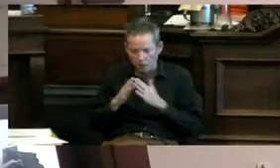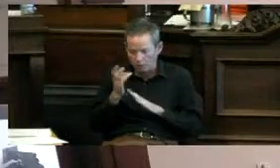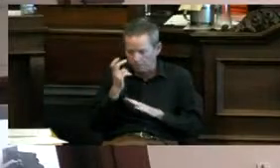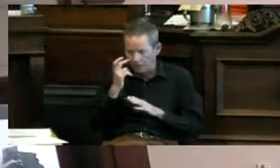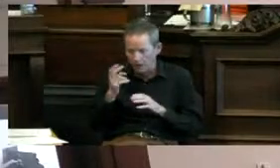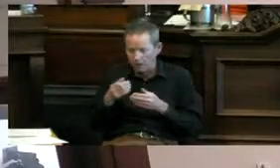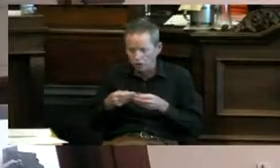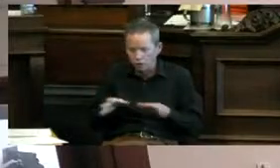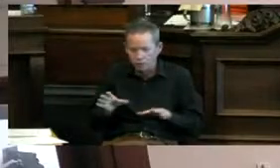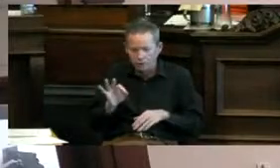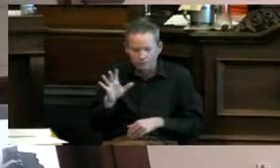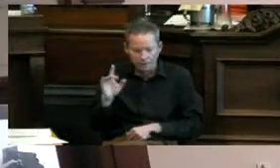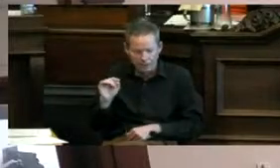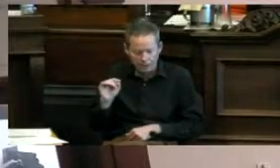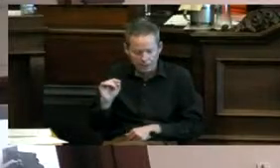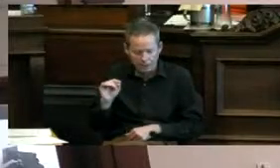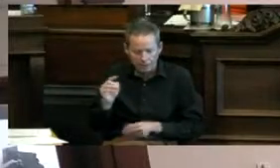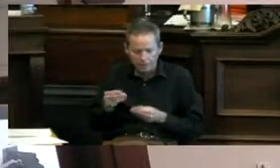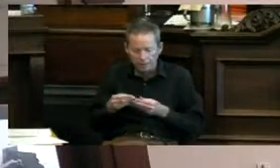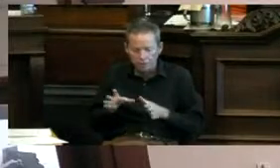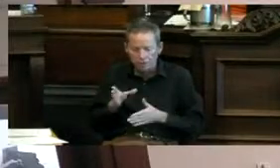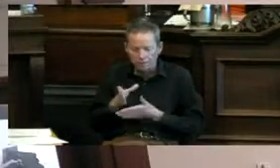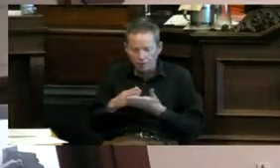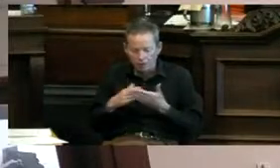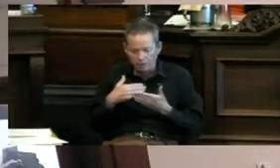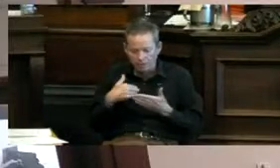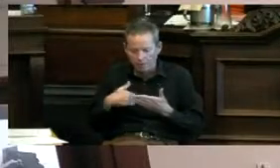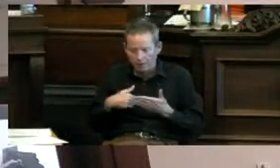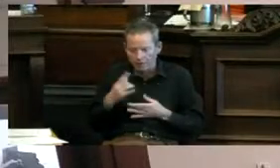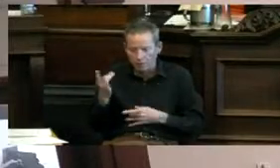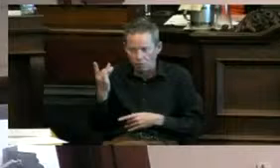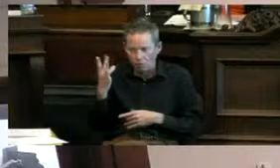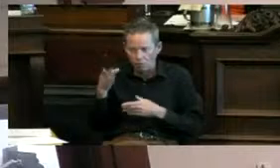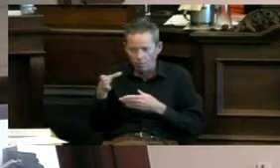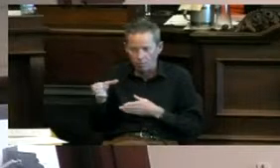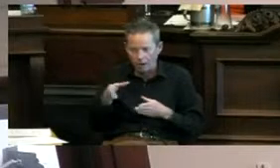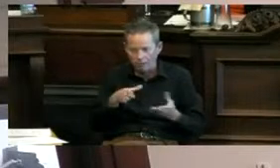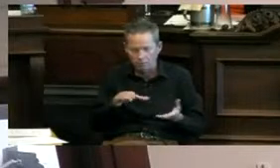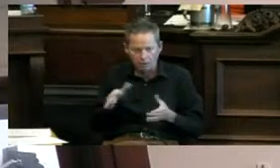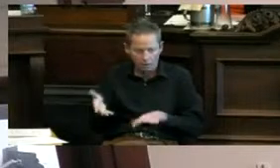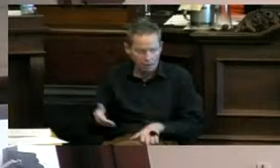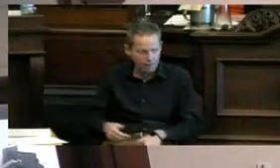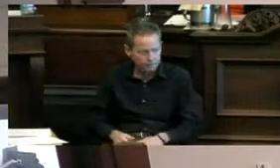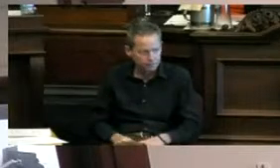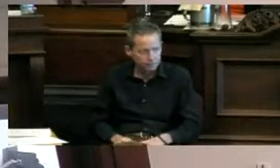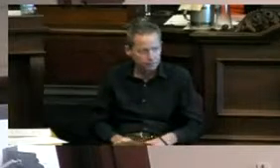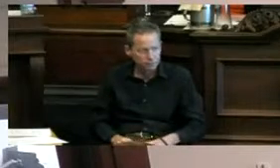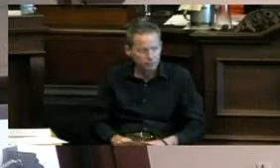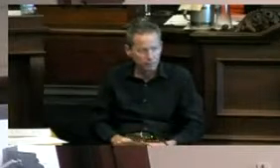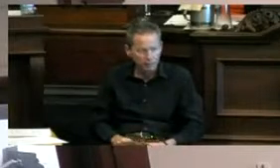and are losing feeling in their fingers, their hands, they're going blind. They're losing their feet. They're they're